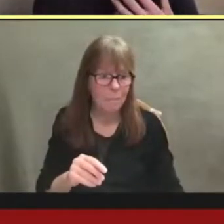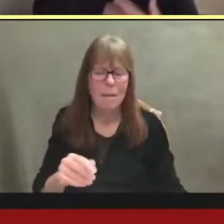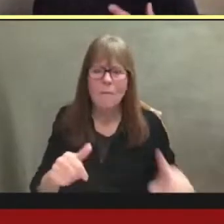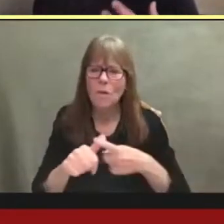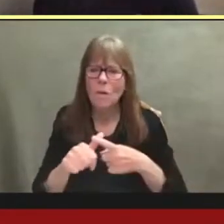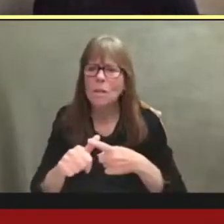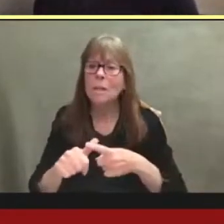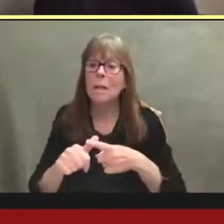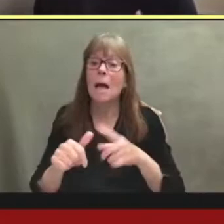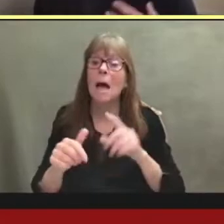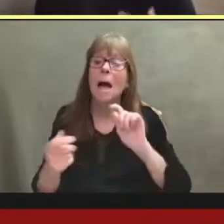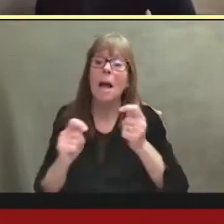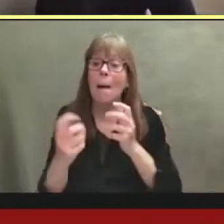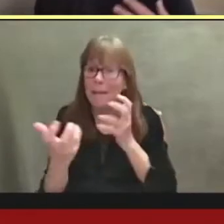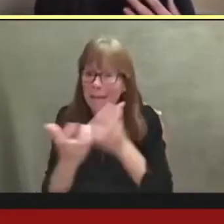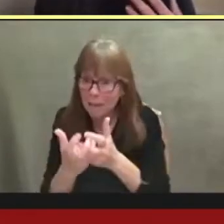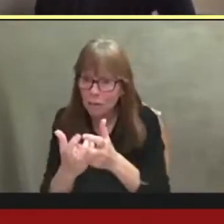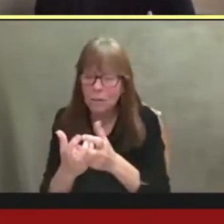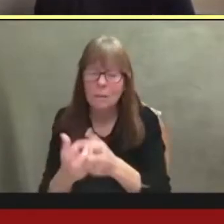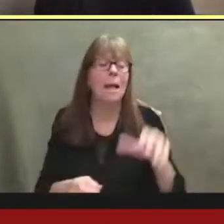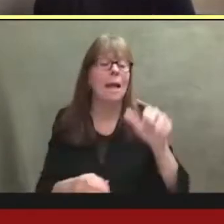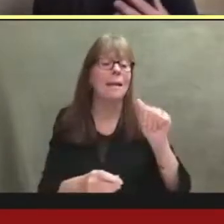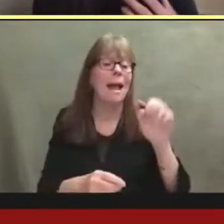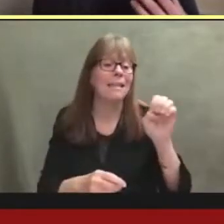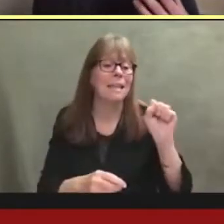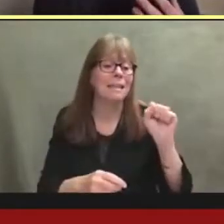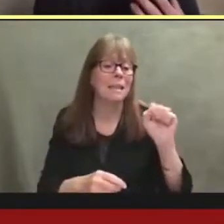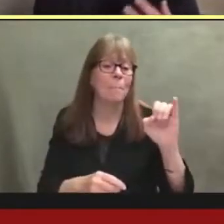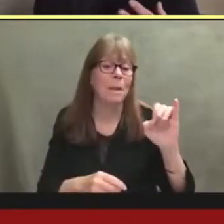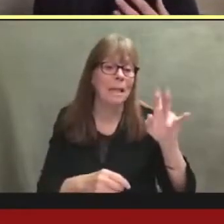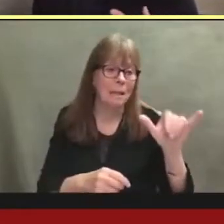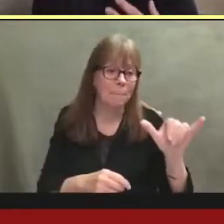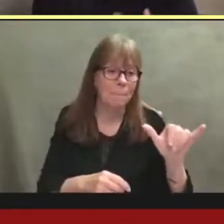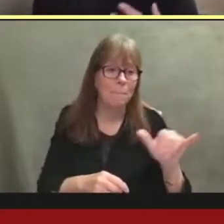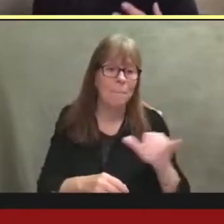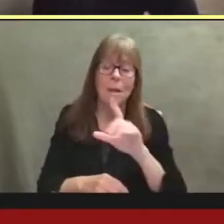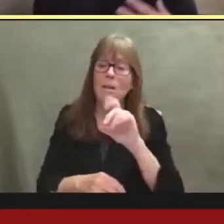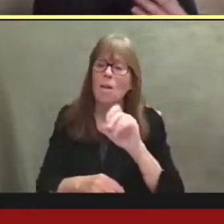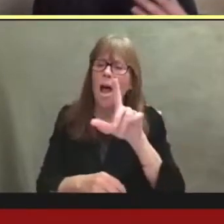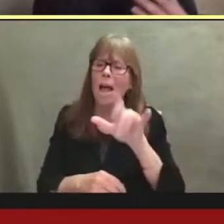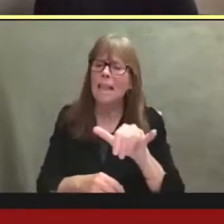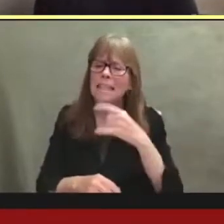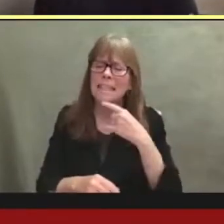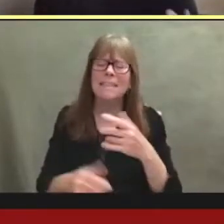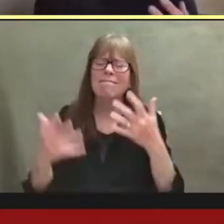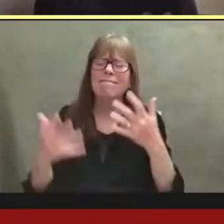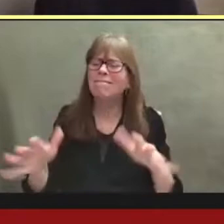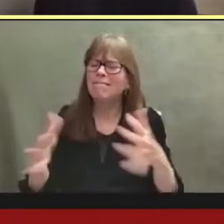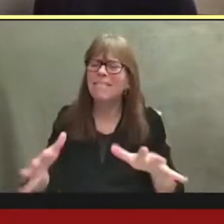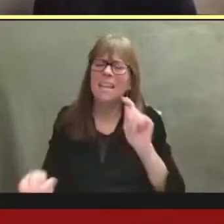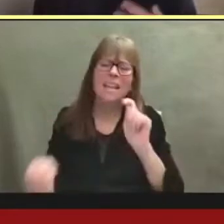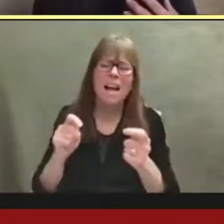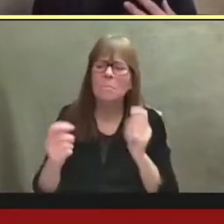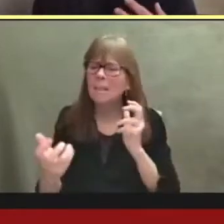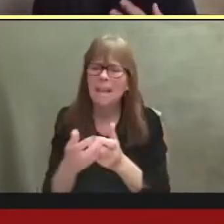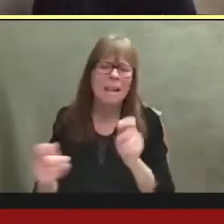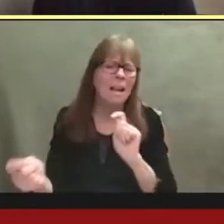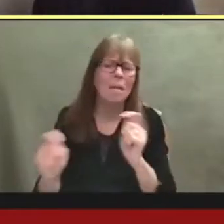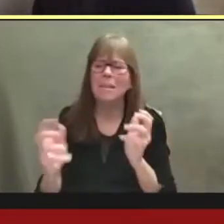First, Dolly says, “I think we need to stop talking in terms of “accommodating” and start talking about “accessibility”.